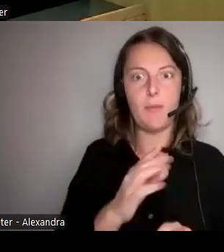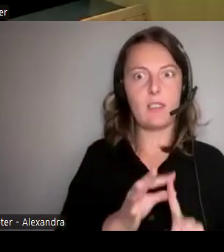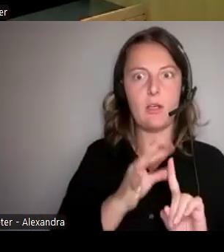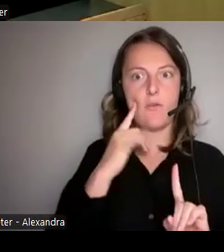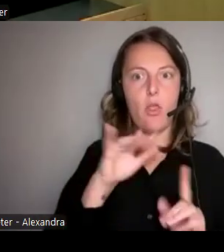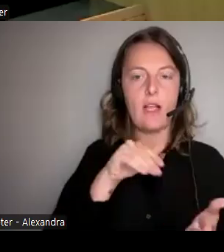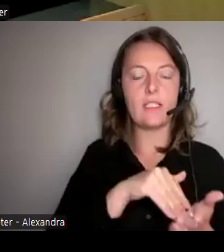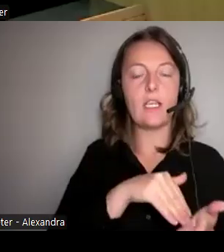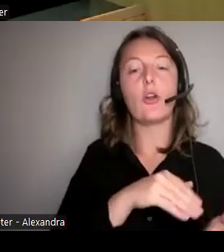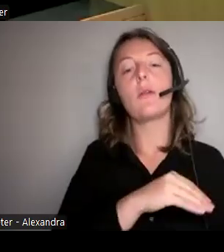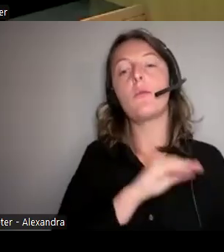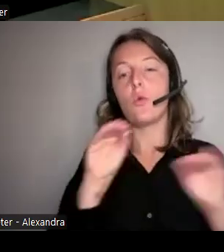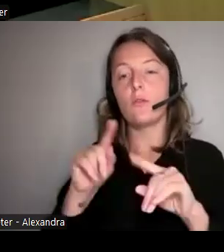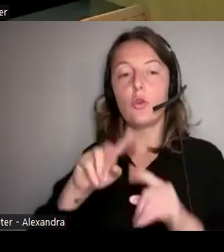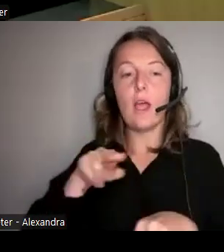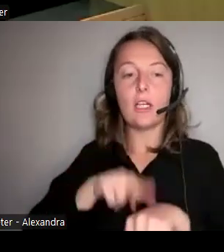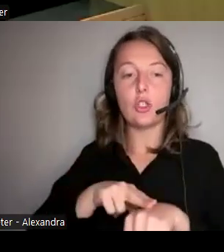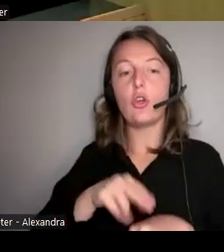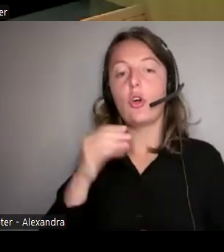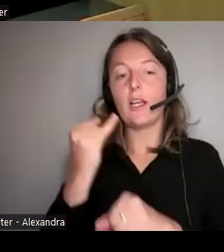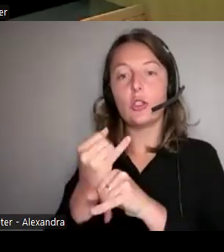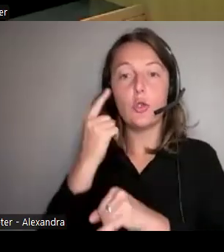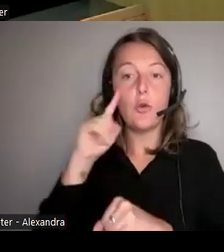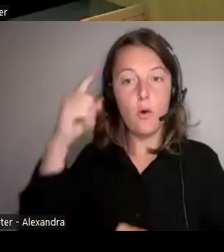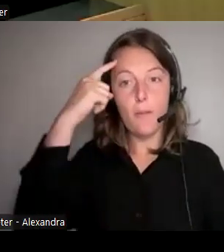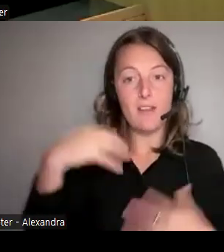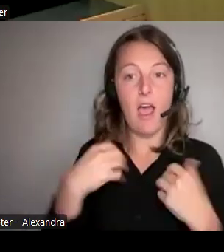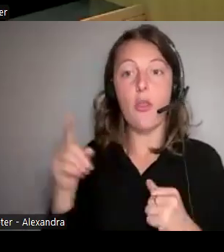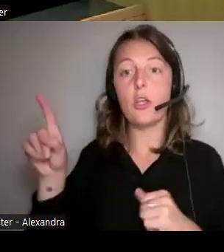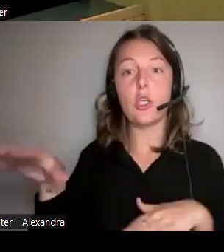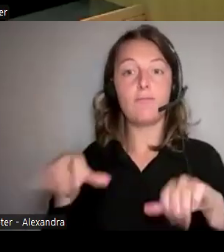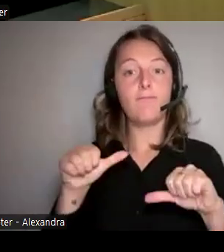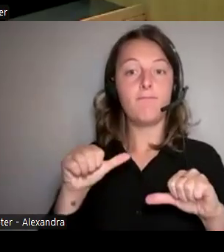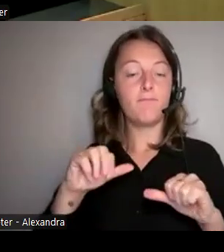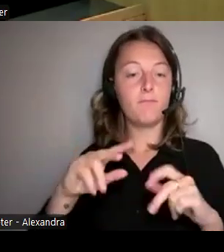National Institute of Mental Health where she took the position as director of the NIMH division of